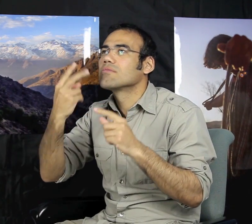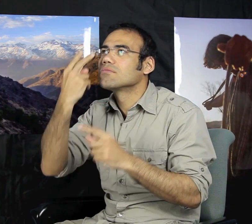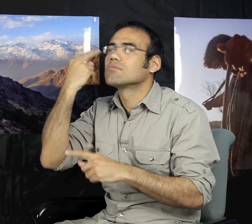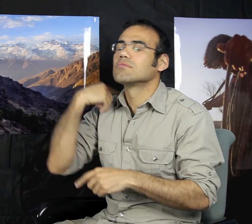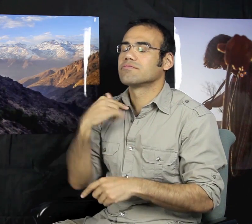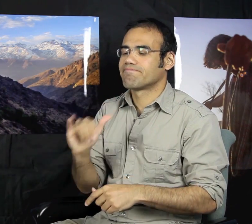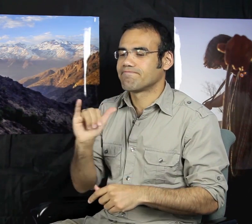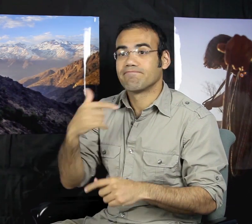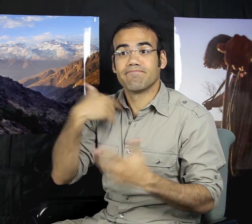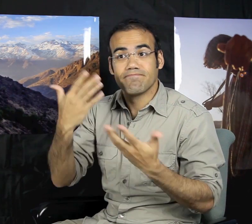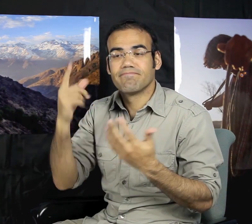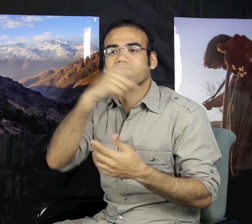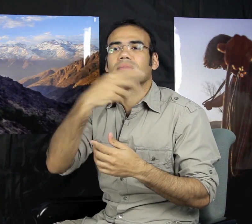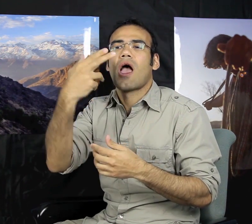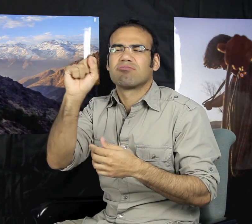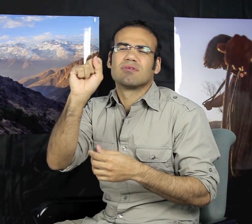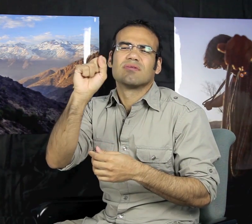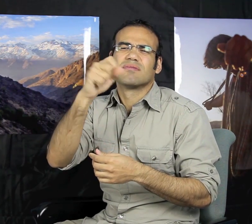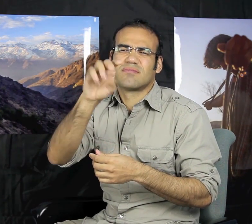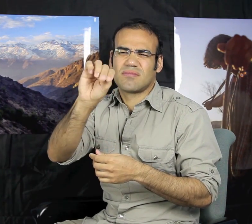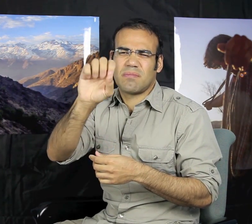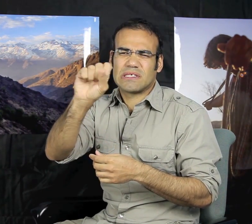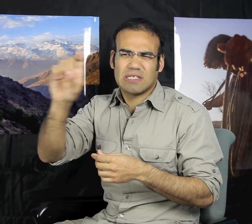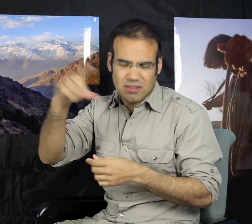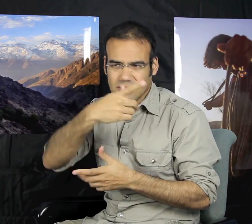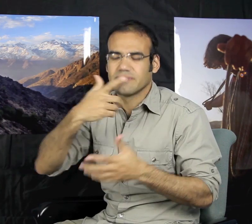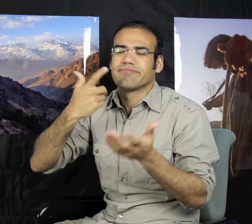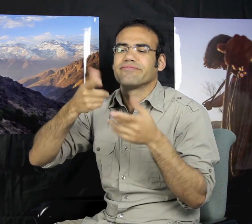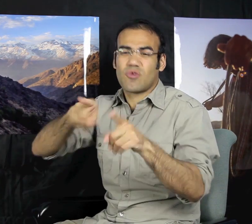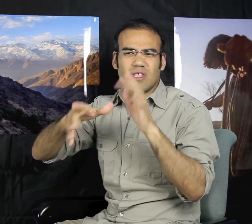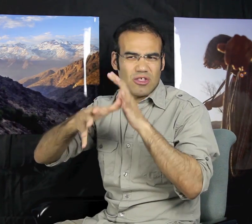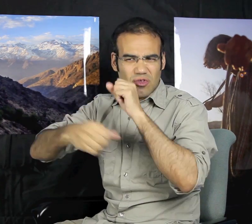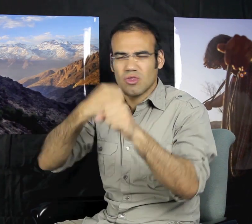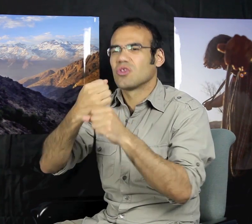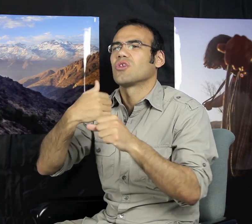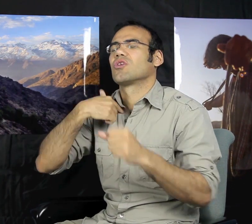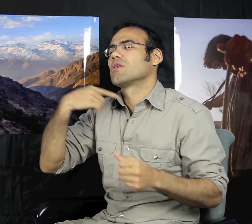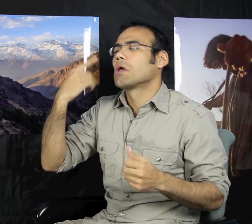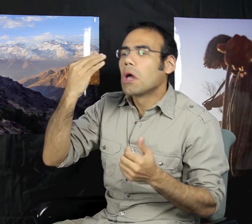But now that I'm looking back at my high school year when I was a senior at Model Secondary School for the Deaf,